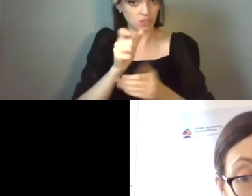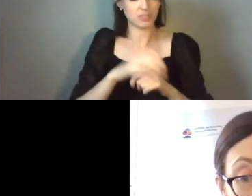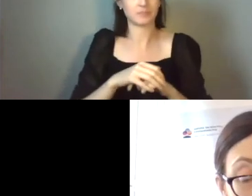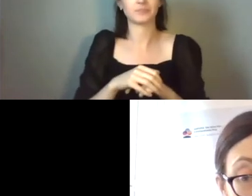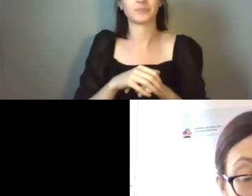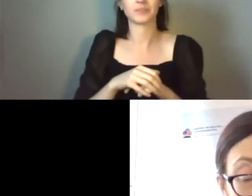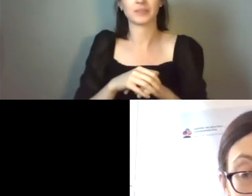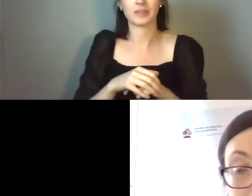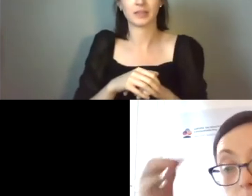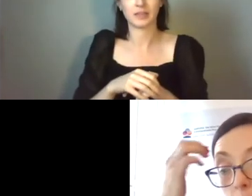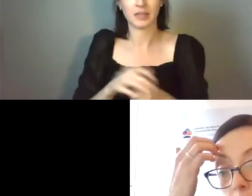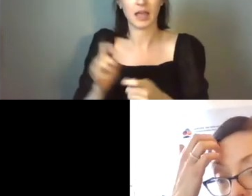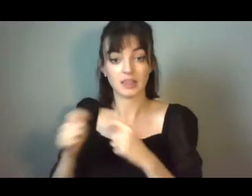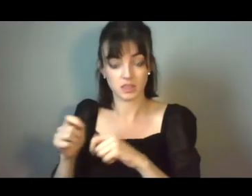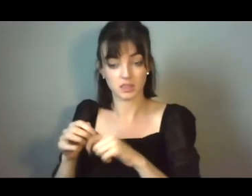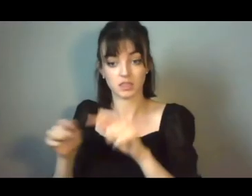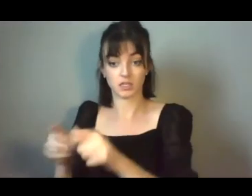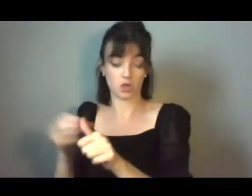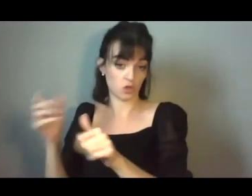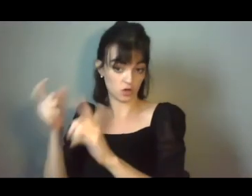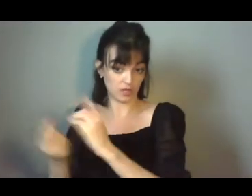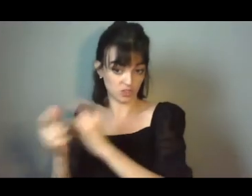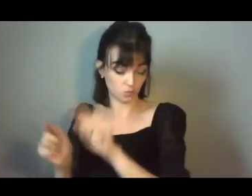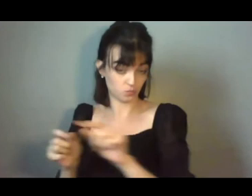the remuneration issue. >>: We make training available to our panel